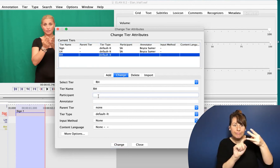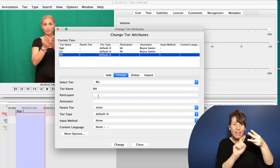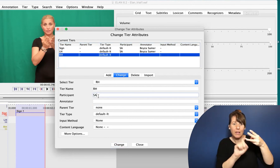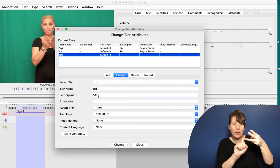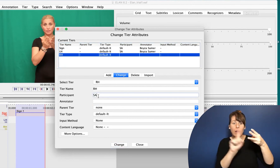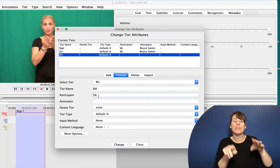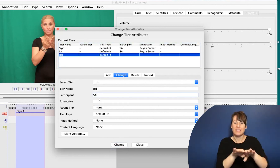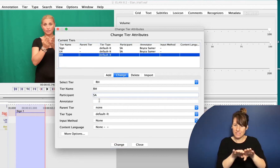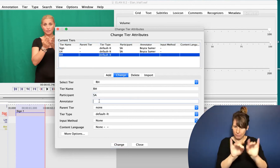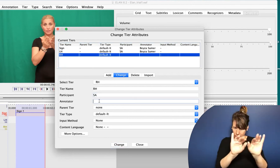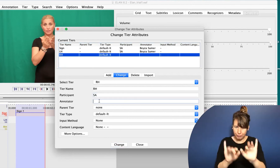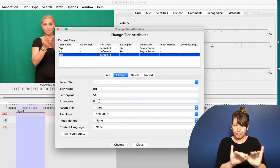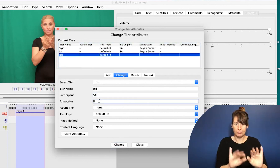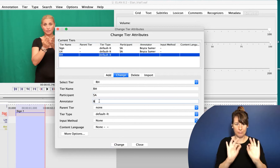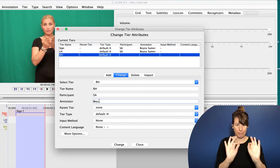and add this missing information.